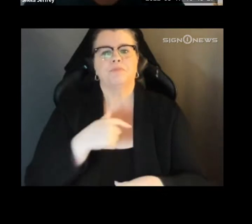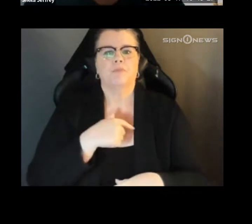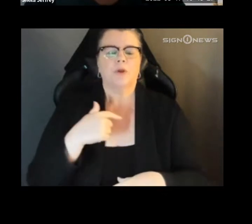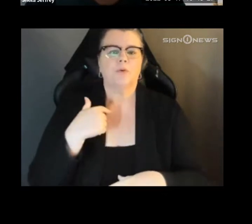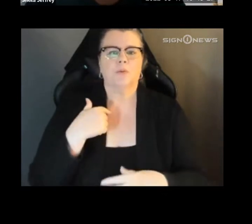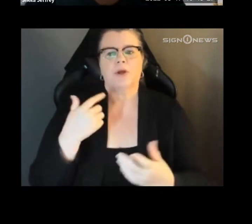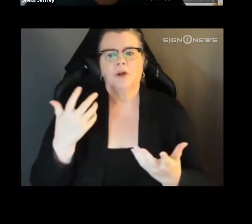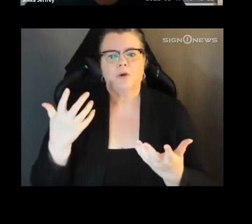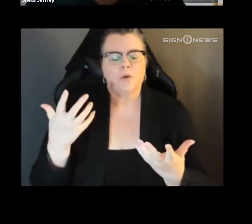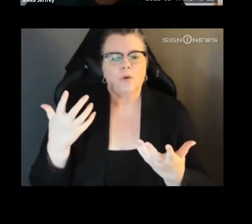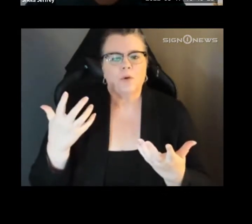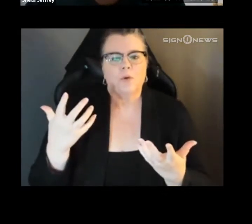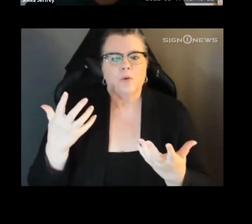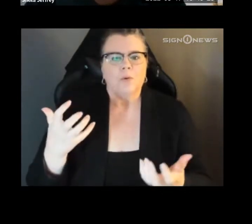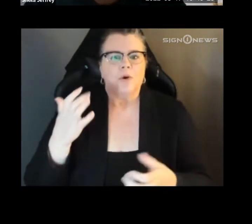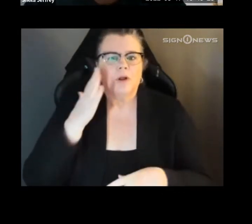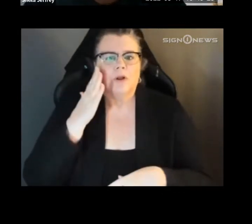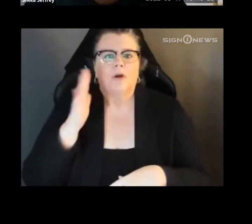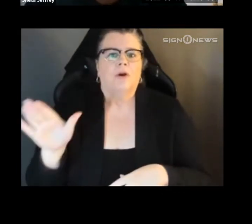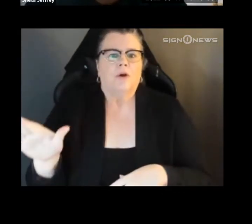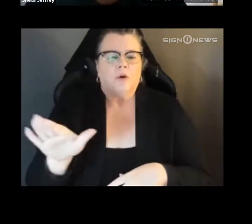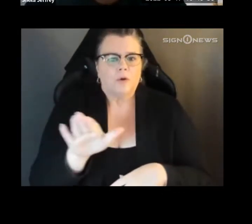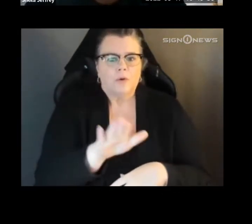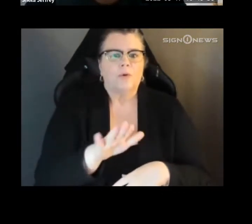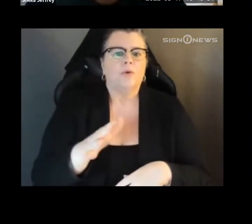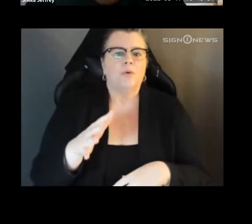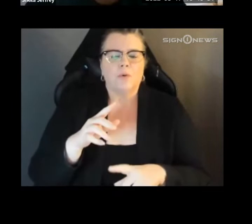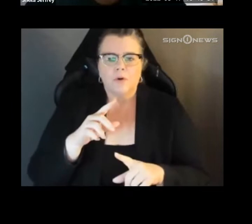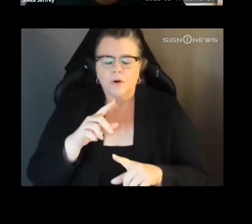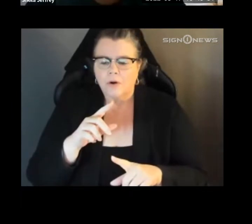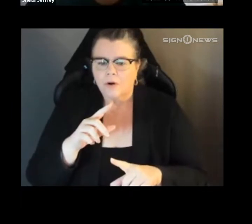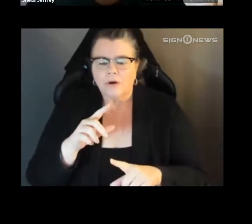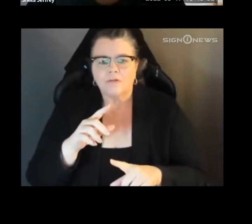think voting is important will someone share with us why you vote